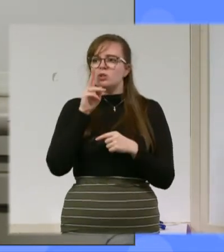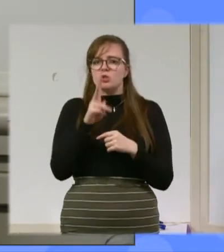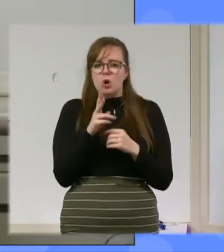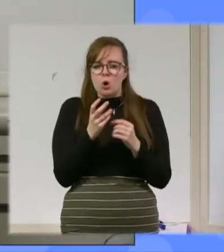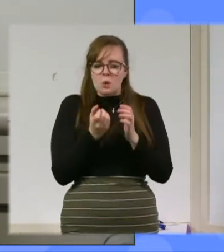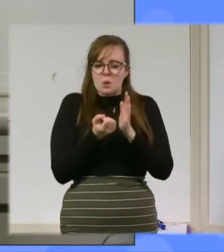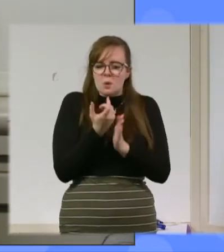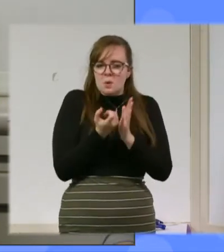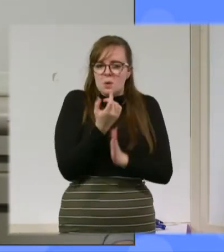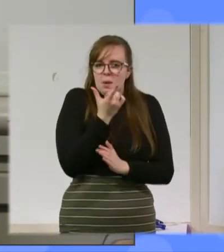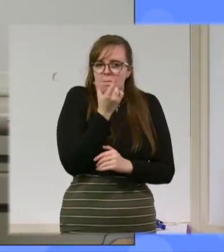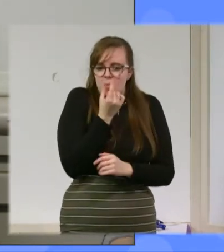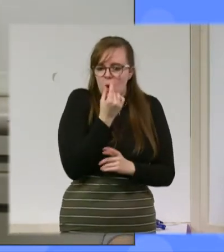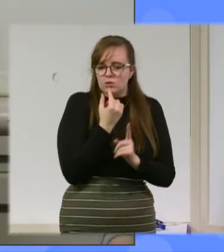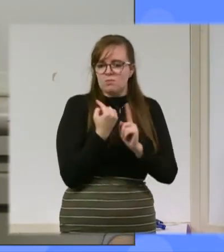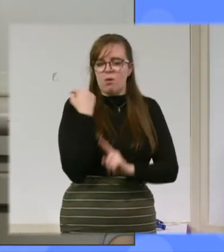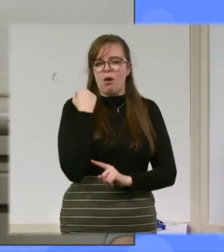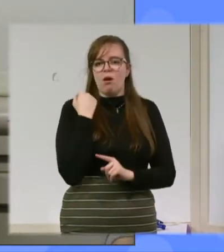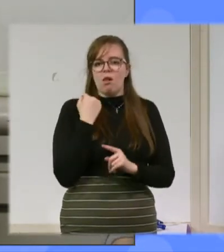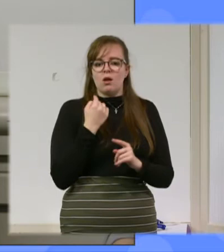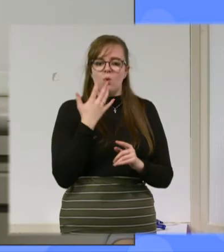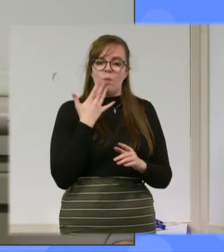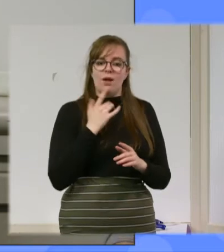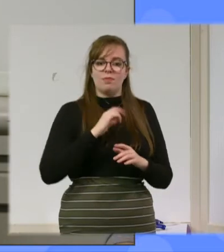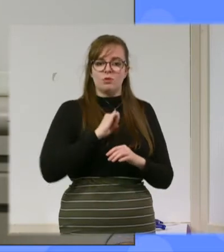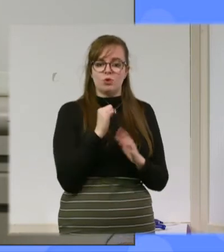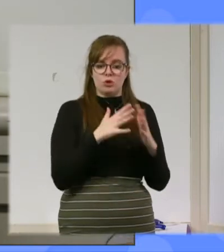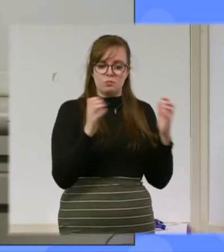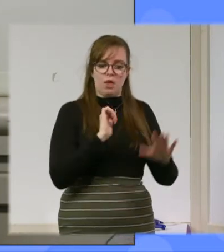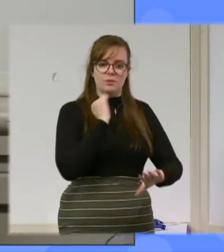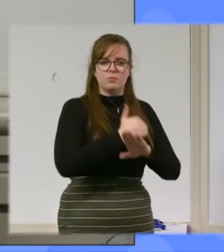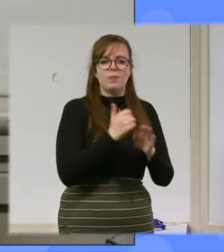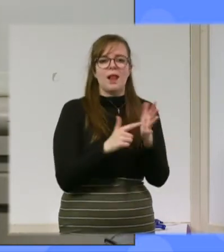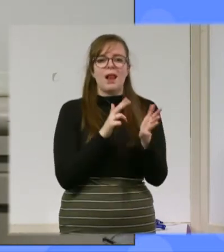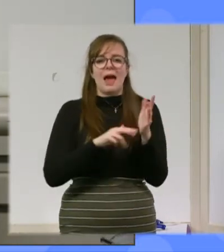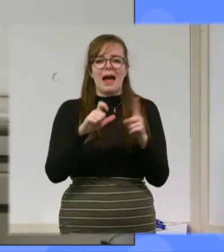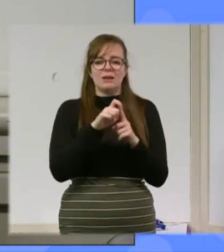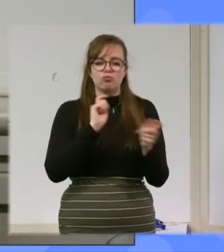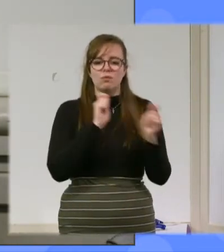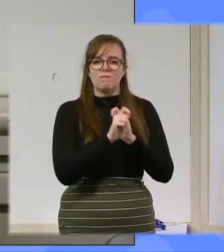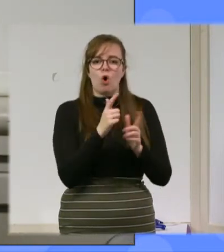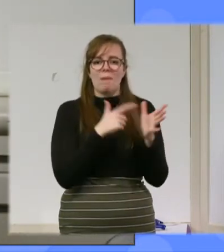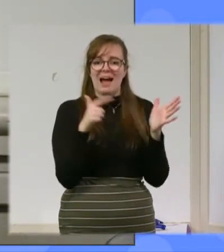the possibilities of that in the early years of the Scottish Parliament with the land reform act where we said that communities should have a statutory